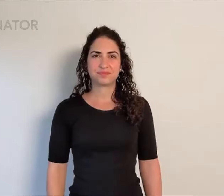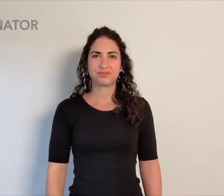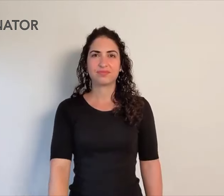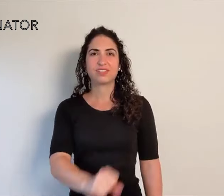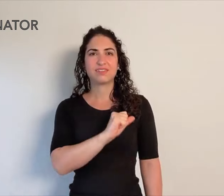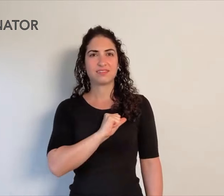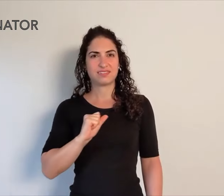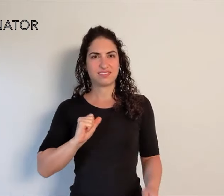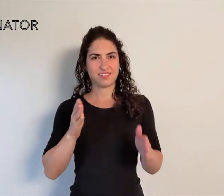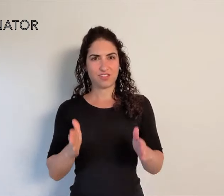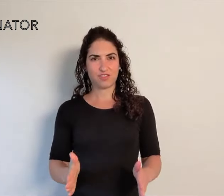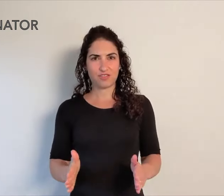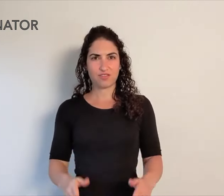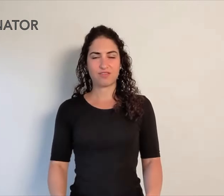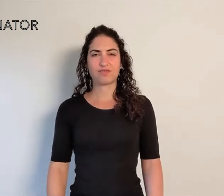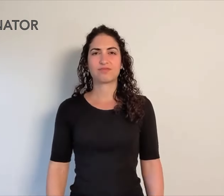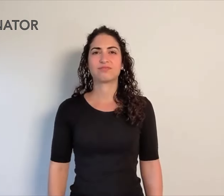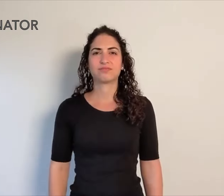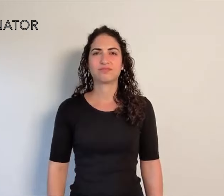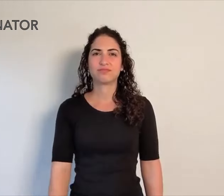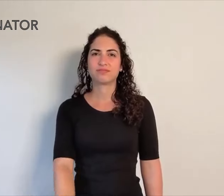SENATOR